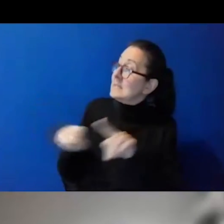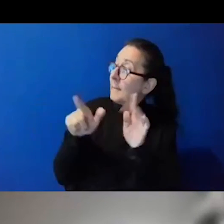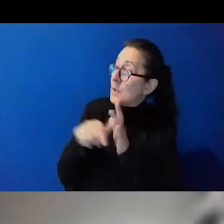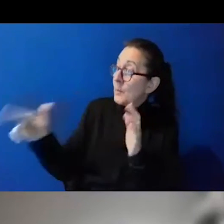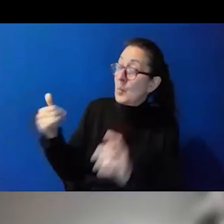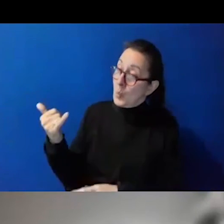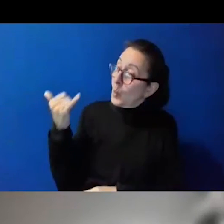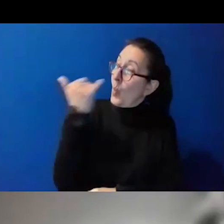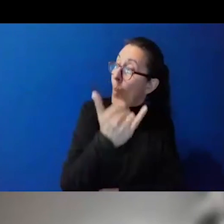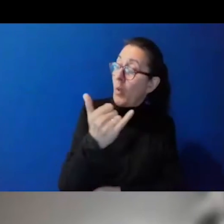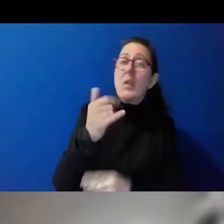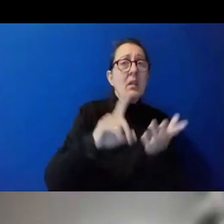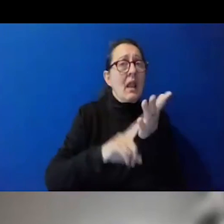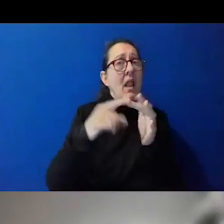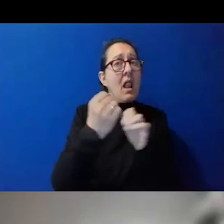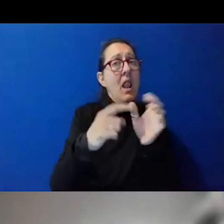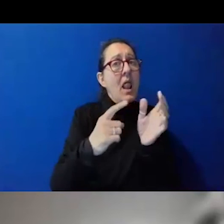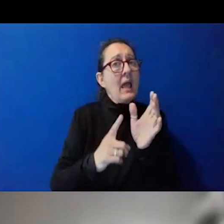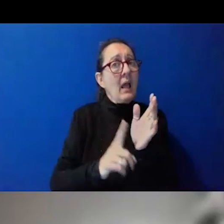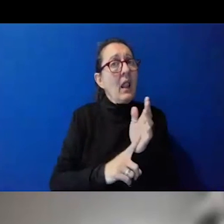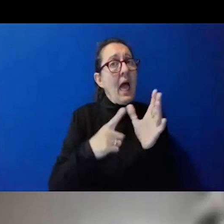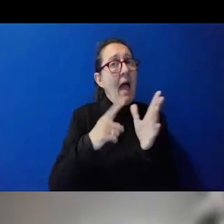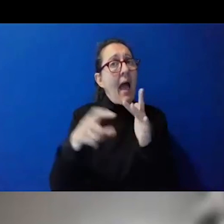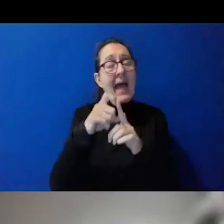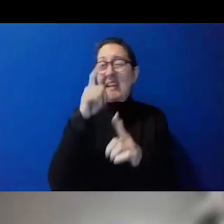speak to a lawyer we can book an interpreter and if someone calls through and says they need an